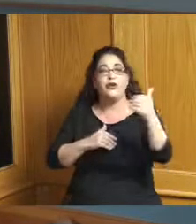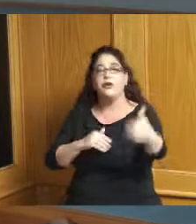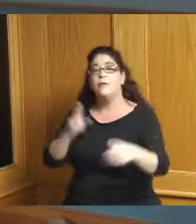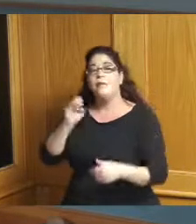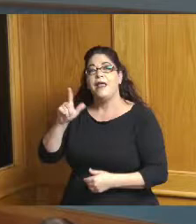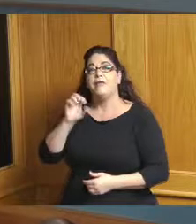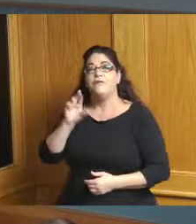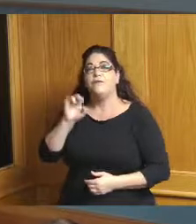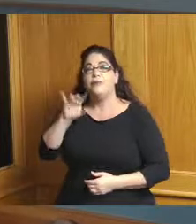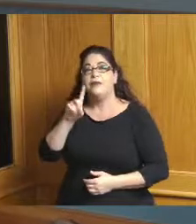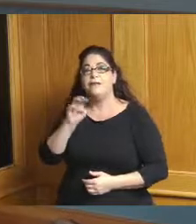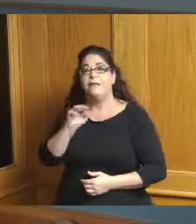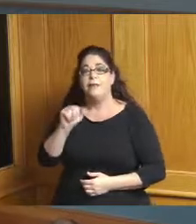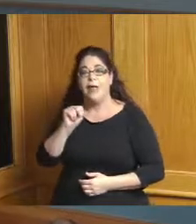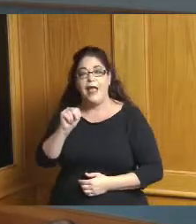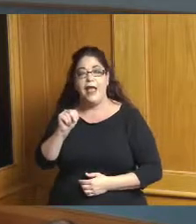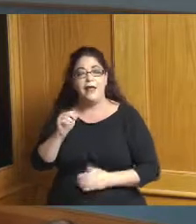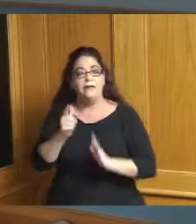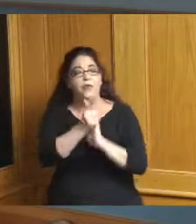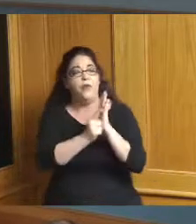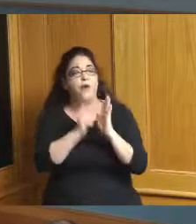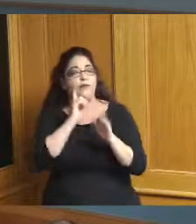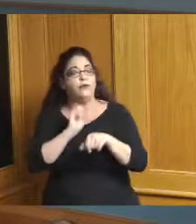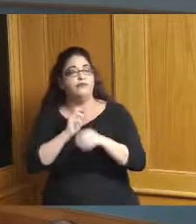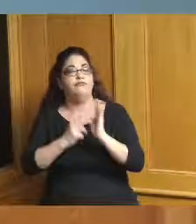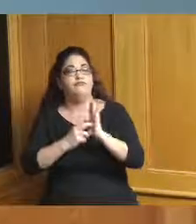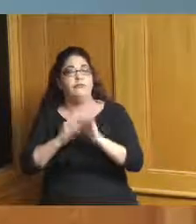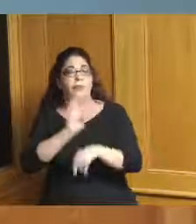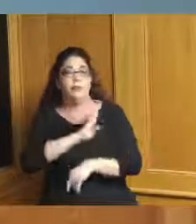thank you so much and I'm Stephanie Summerow Dumas President of the Board